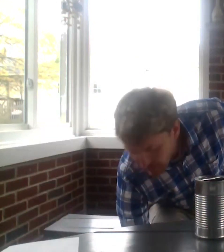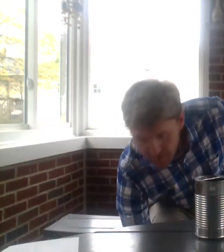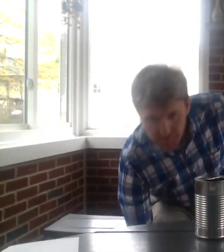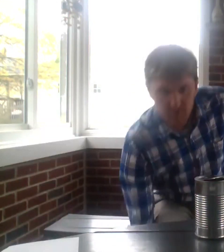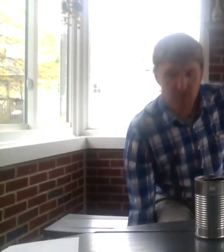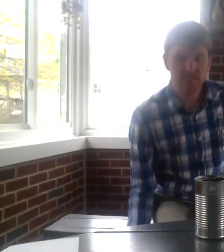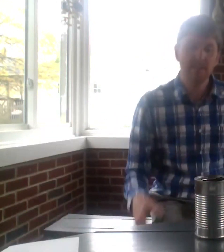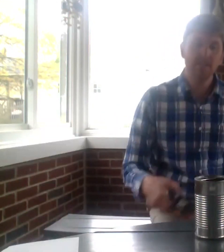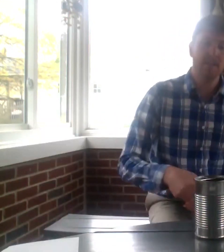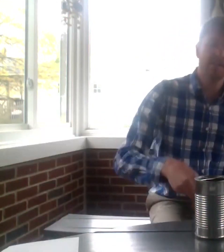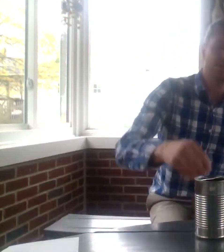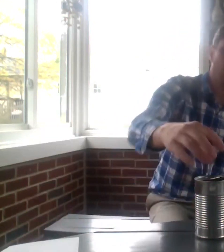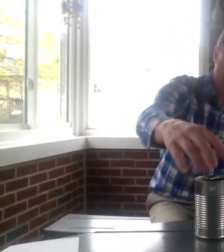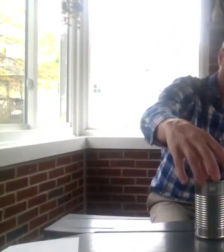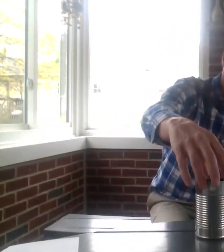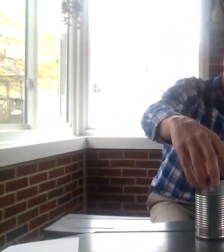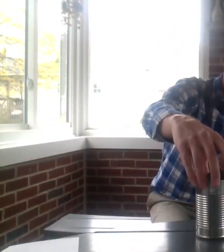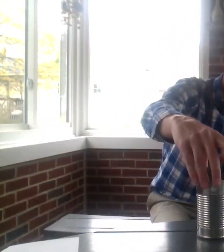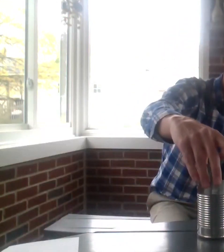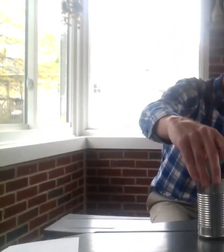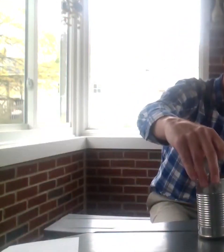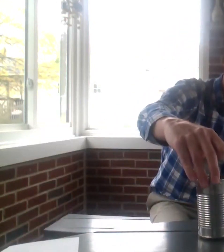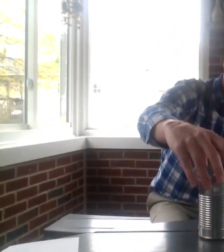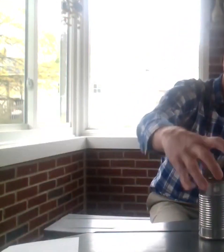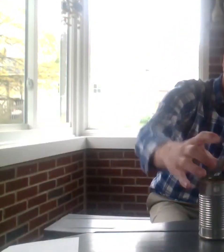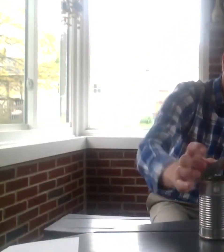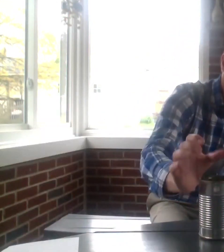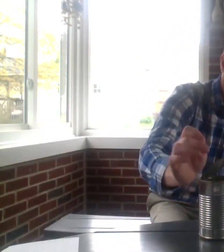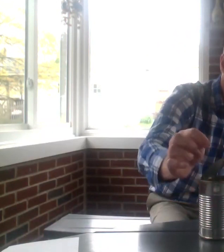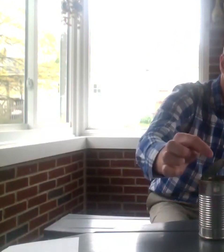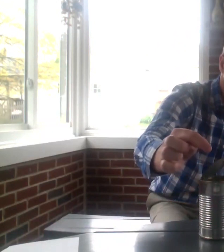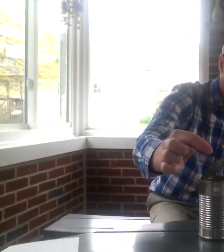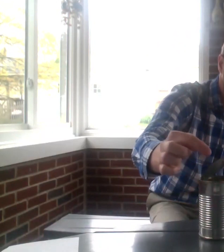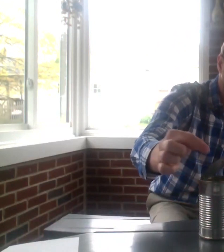so you wanna an adult to help you. You'll need a can opener.